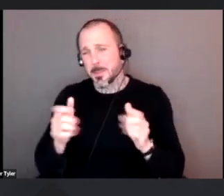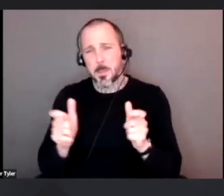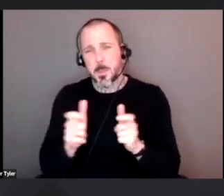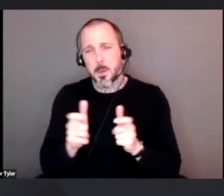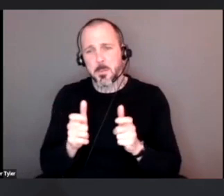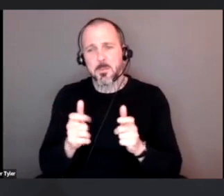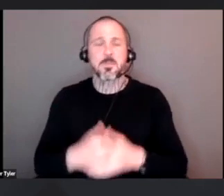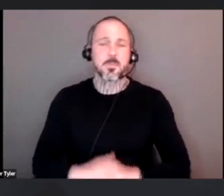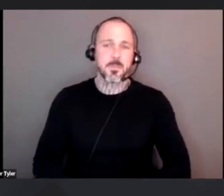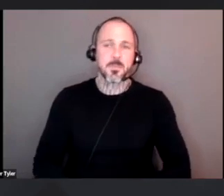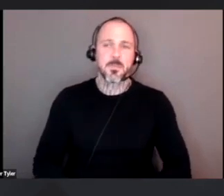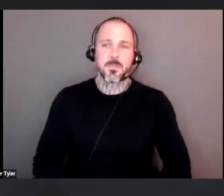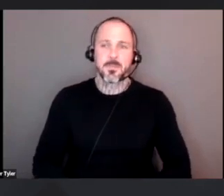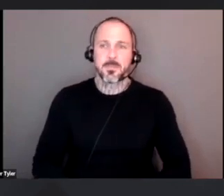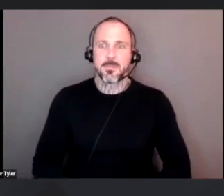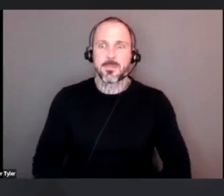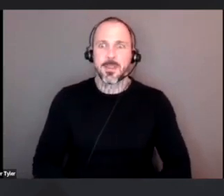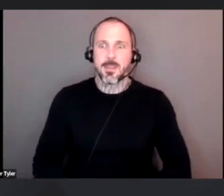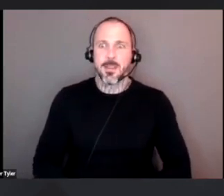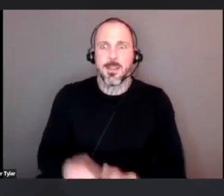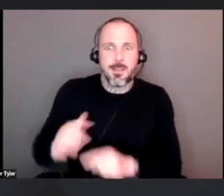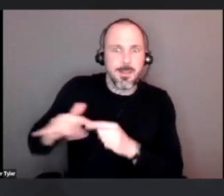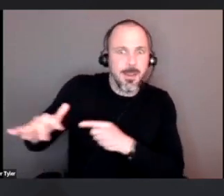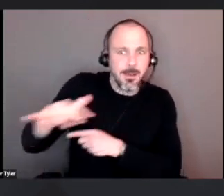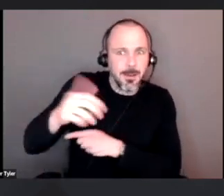I think we just really have that reputation